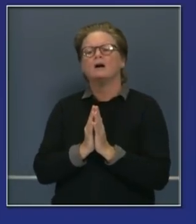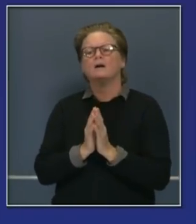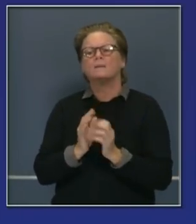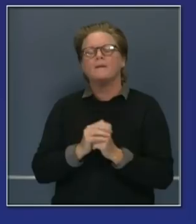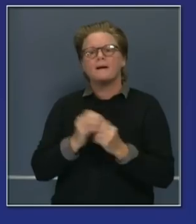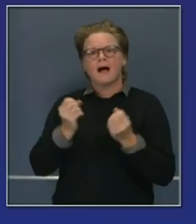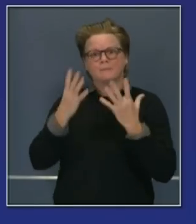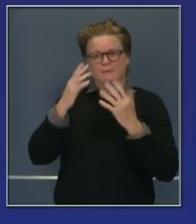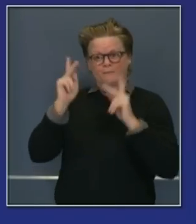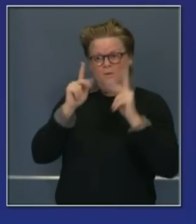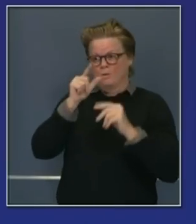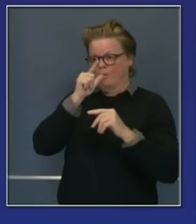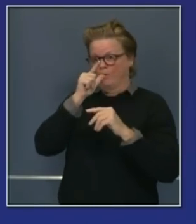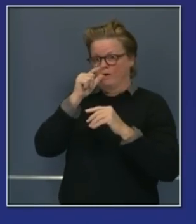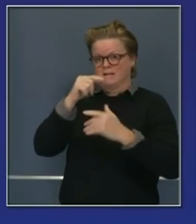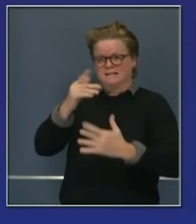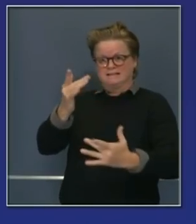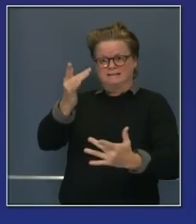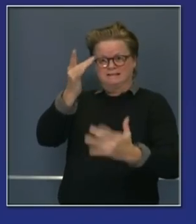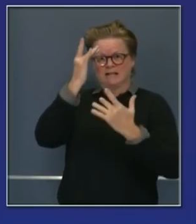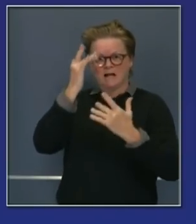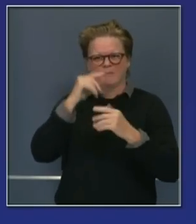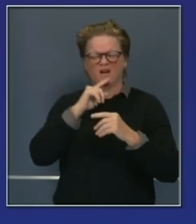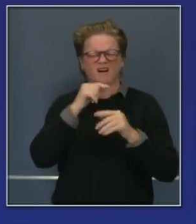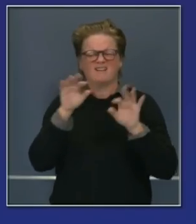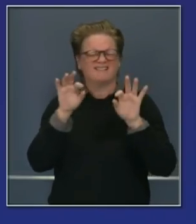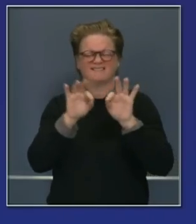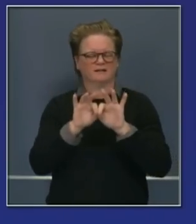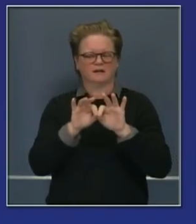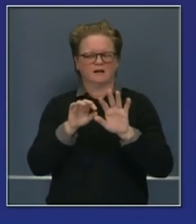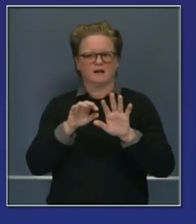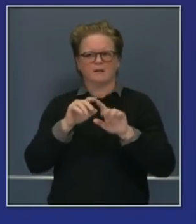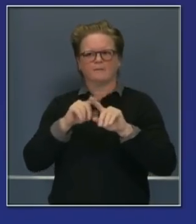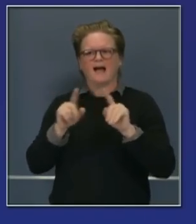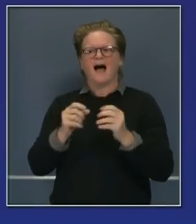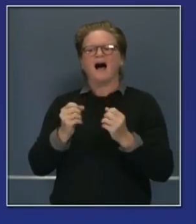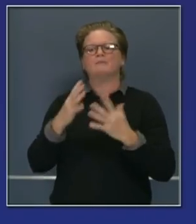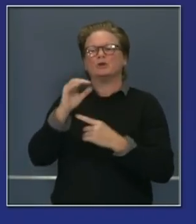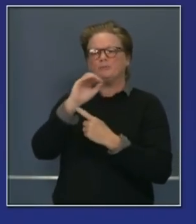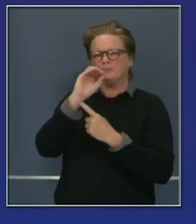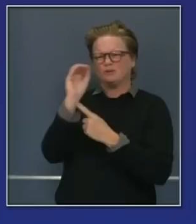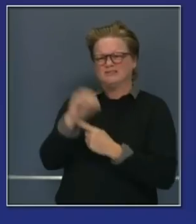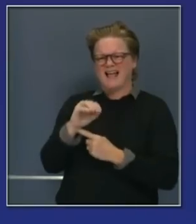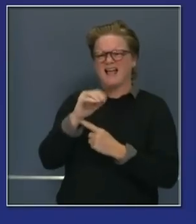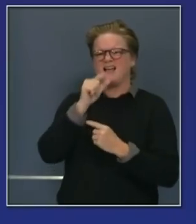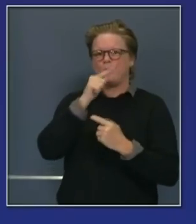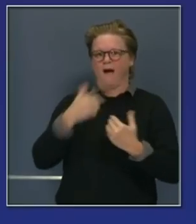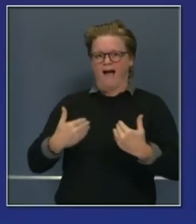WE CAN RUN HEADLINES ON CASE RATES BUT THE MORE IMPORTANT